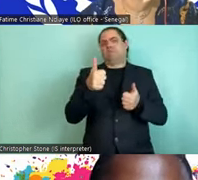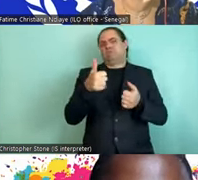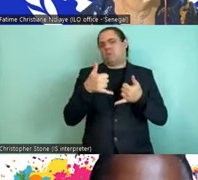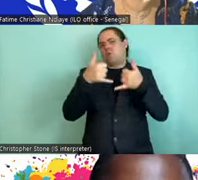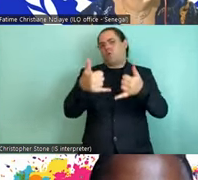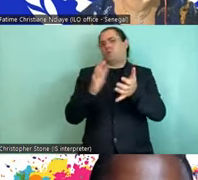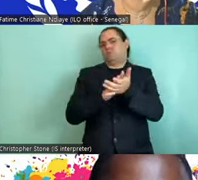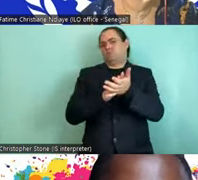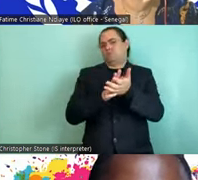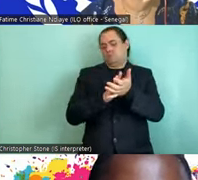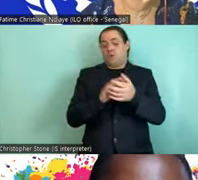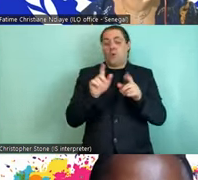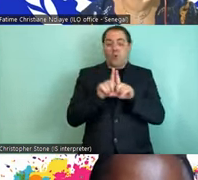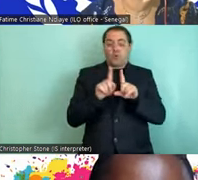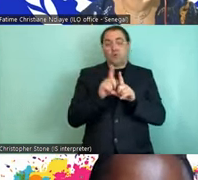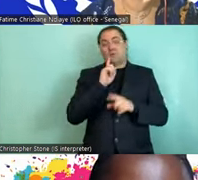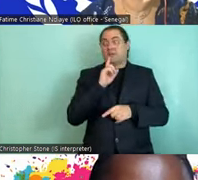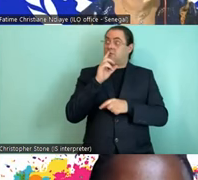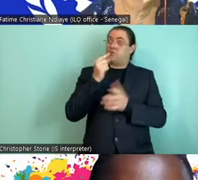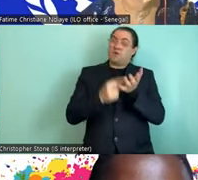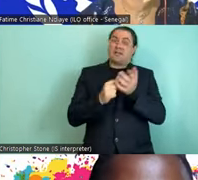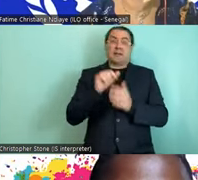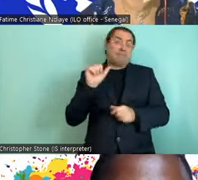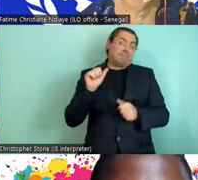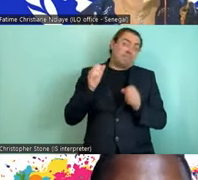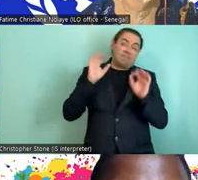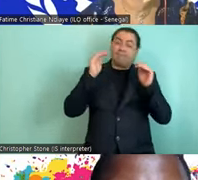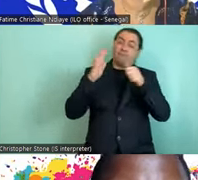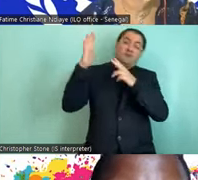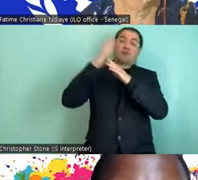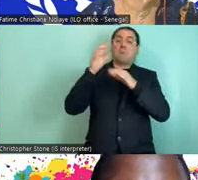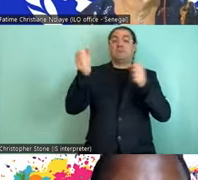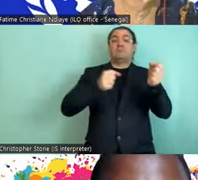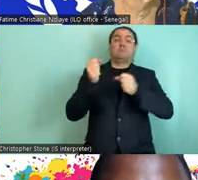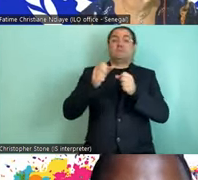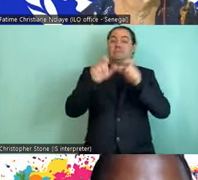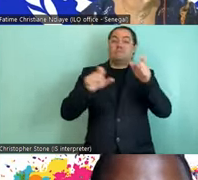named employee of the spectrum, the Federation of Uganda employers.